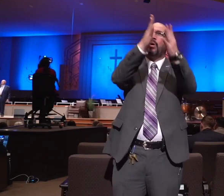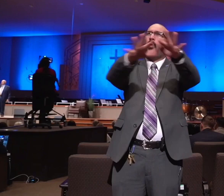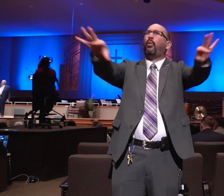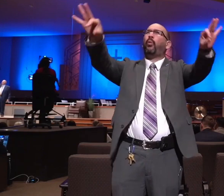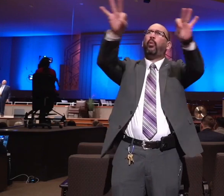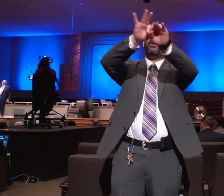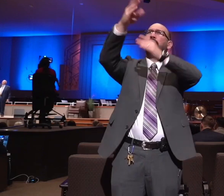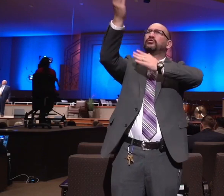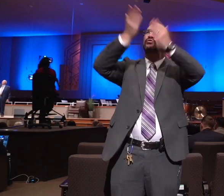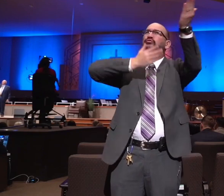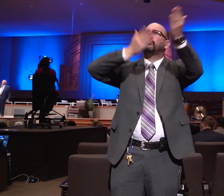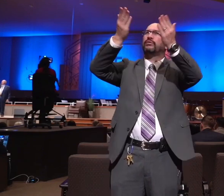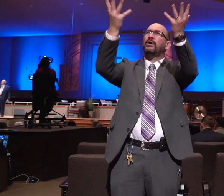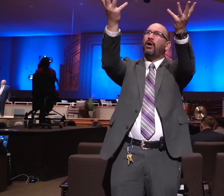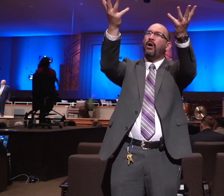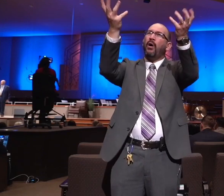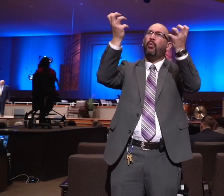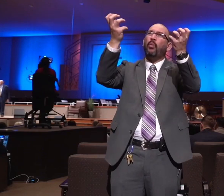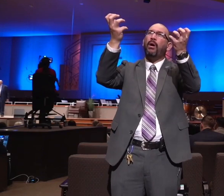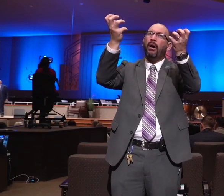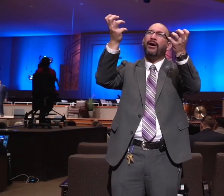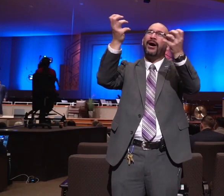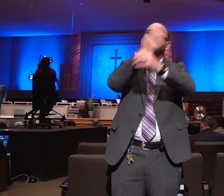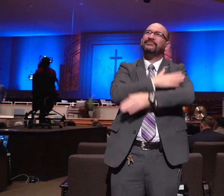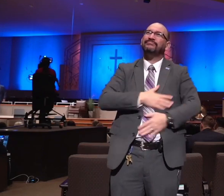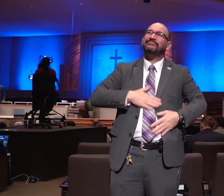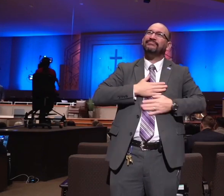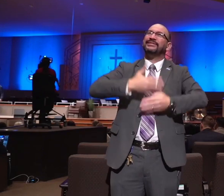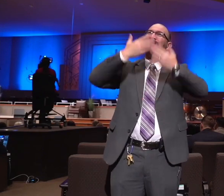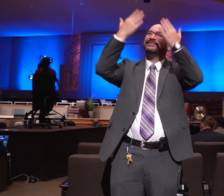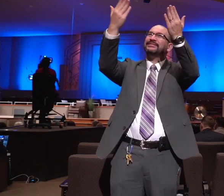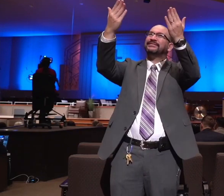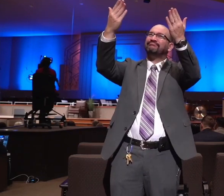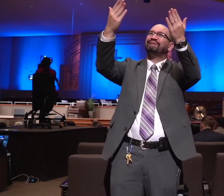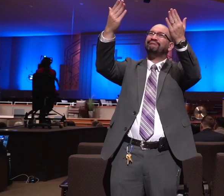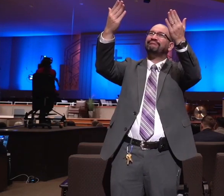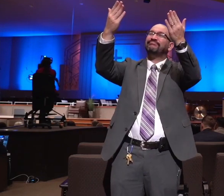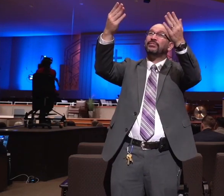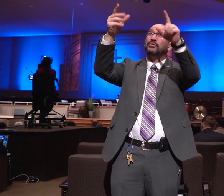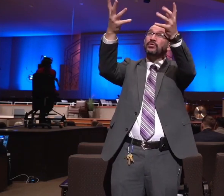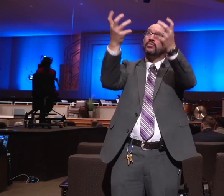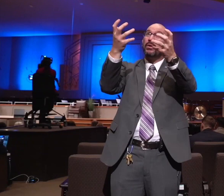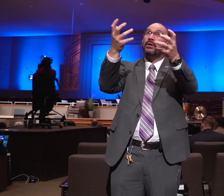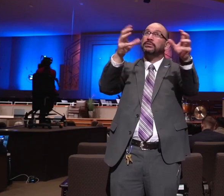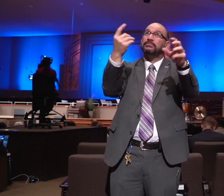I want to get water from the well of Bethlehem for Him